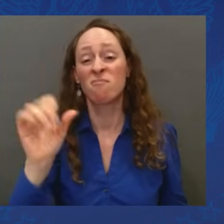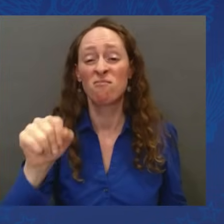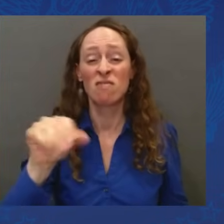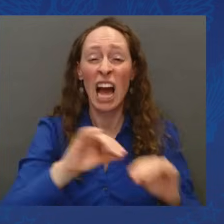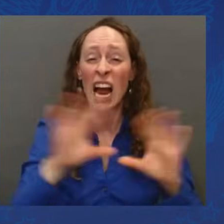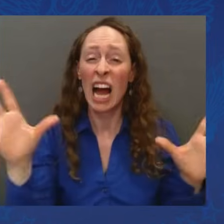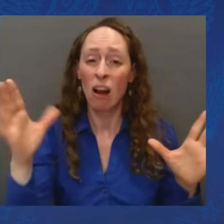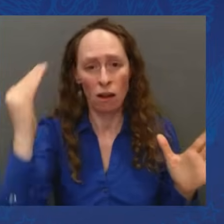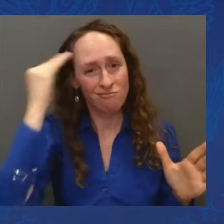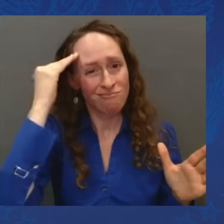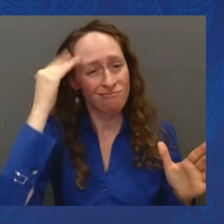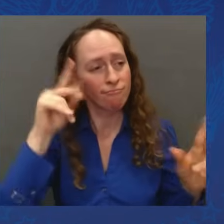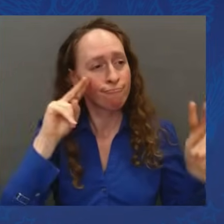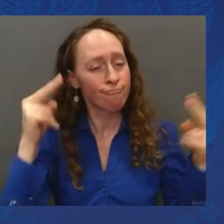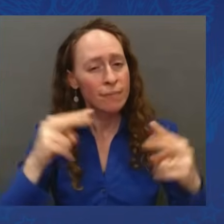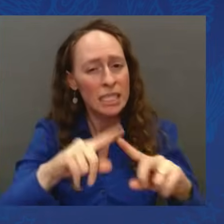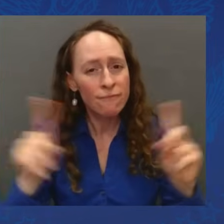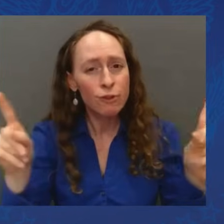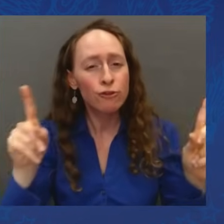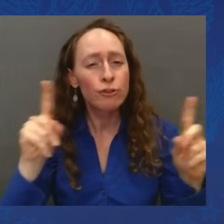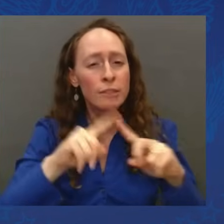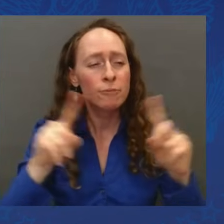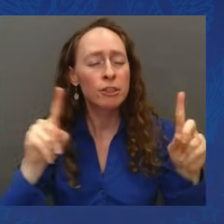I don't mean that he's good, bad, or indifferent. He's just been straight.